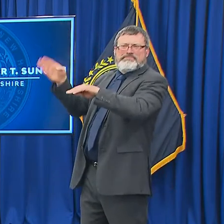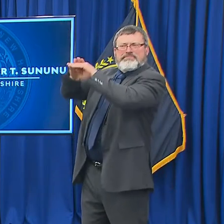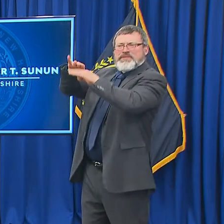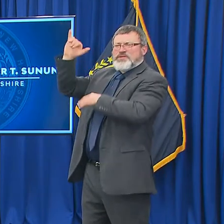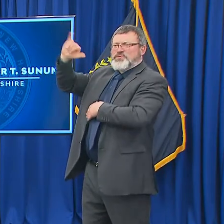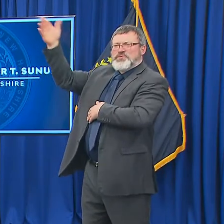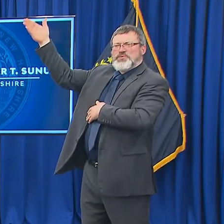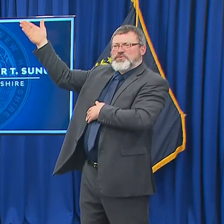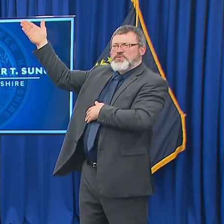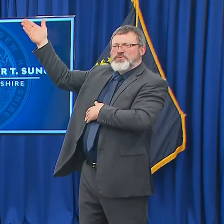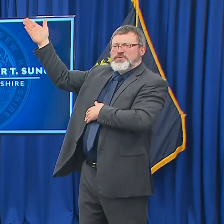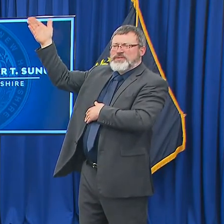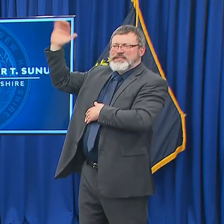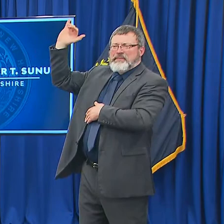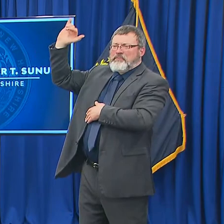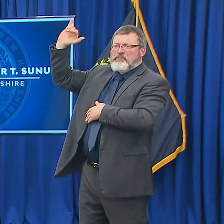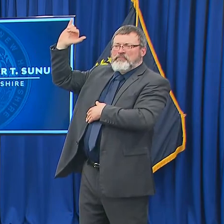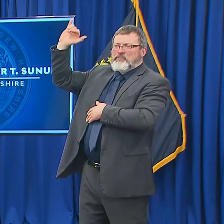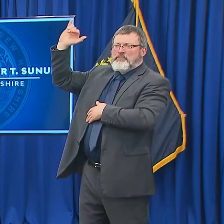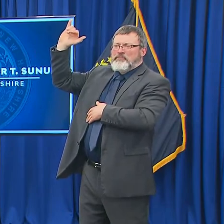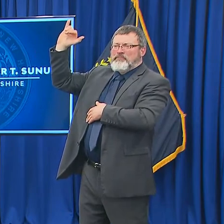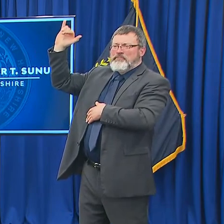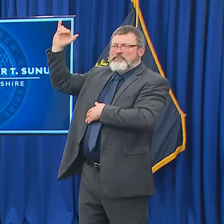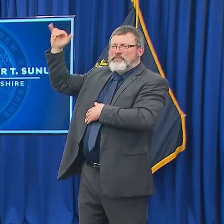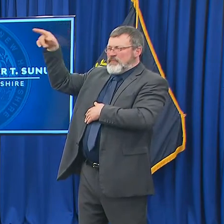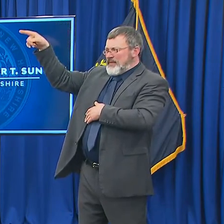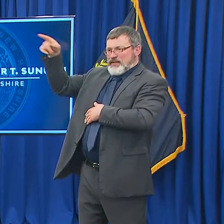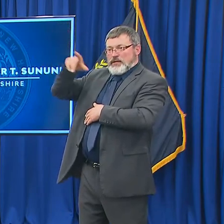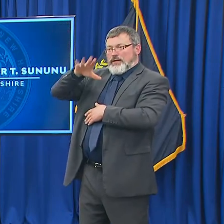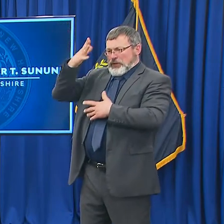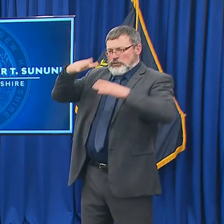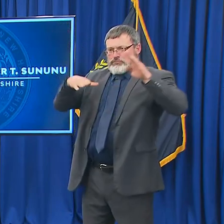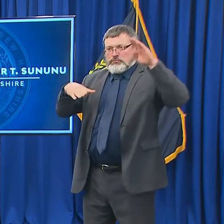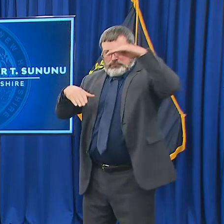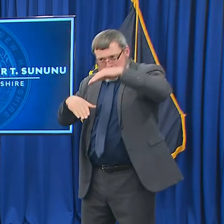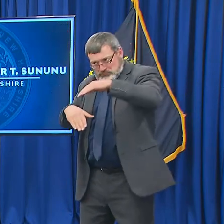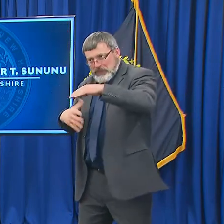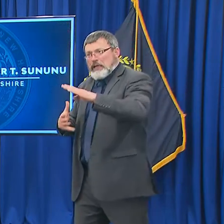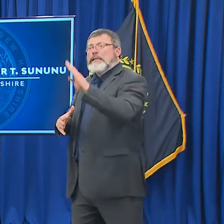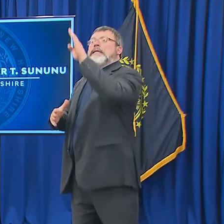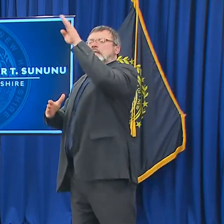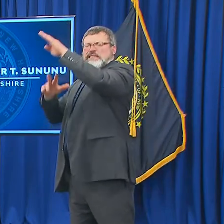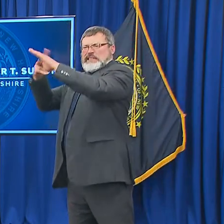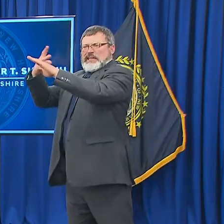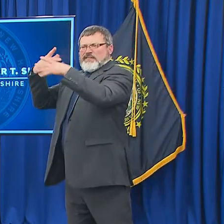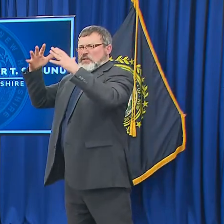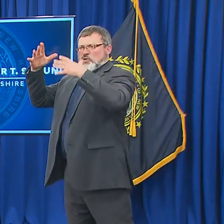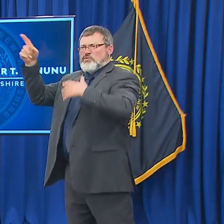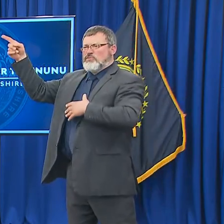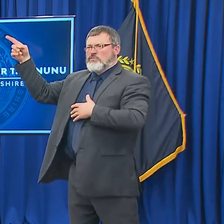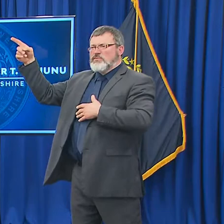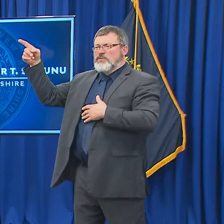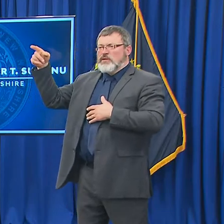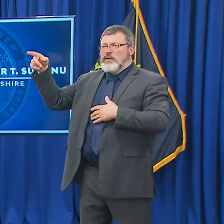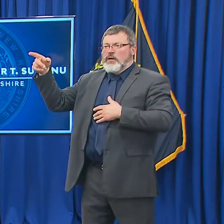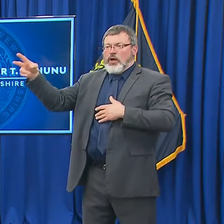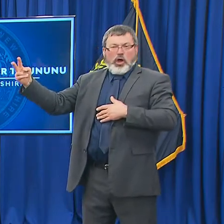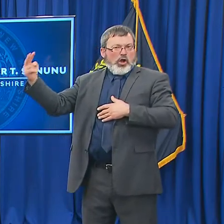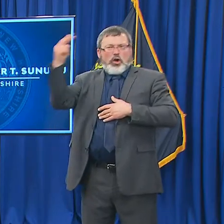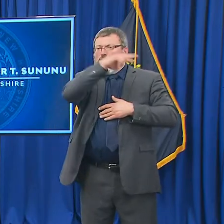You know they're putting every tool and resource that they have at it. But unfortunately, there is no single patient zero. There's no it's not just it wasn't just